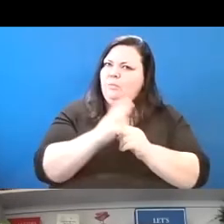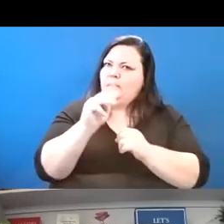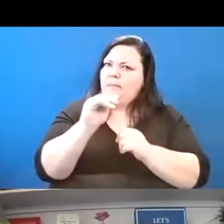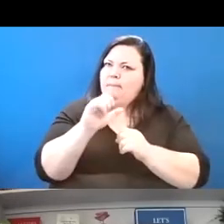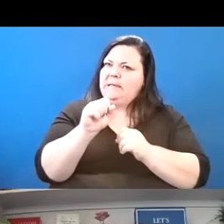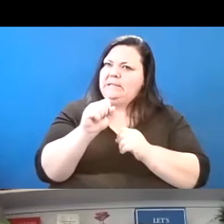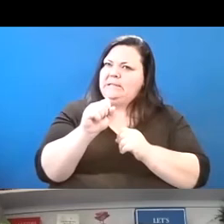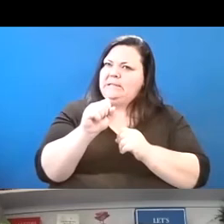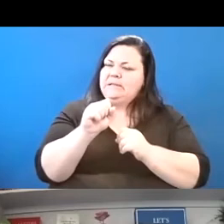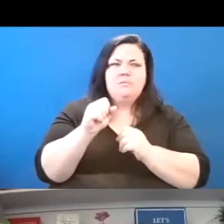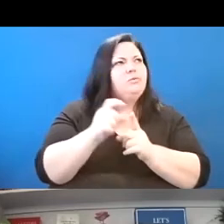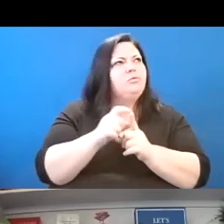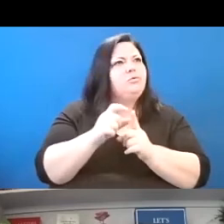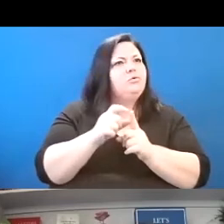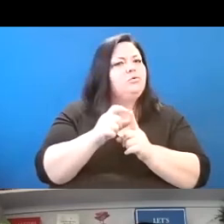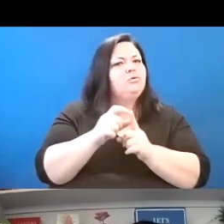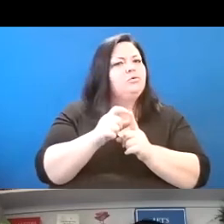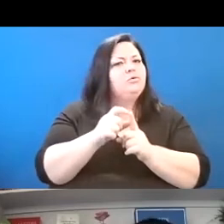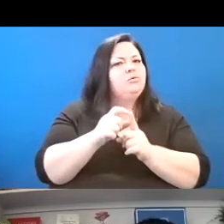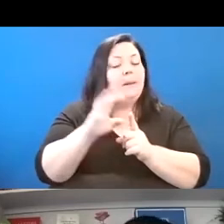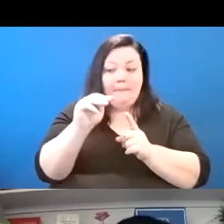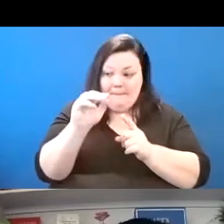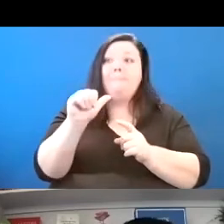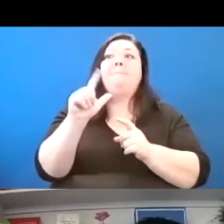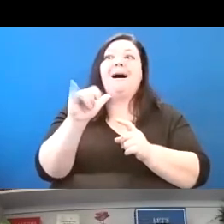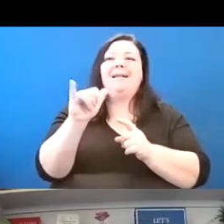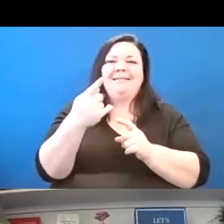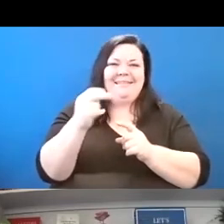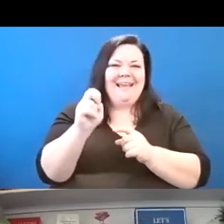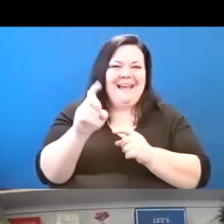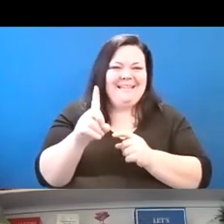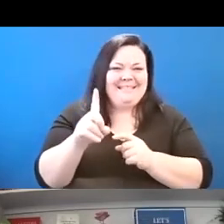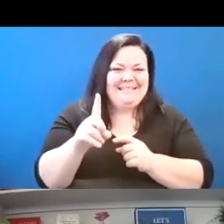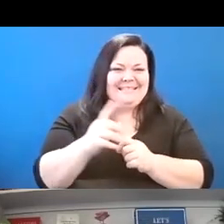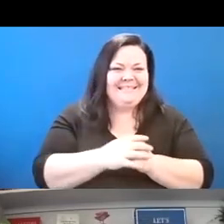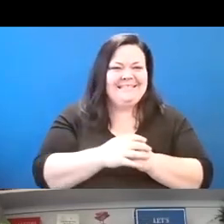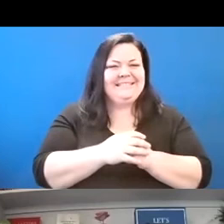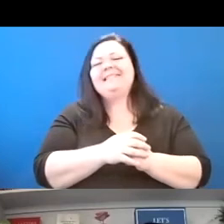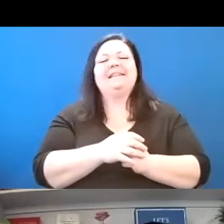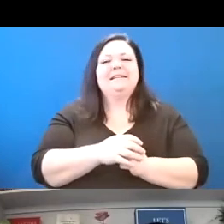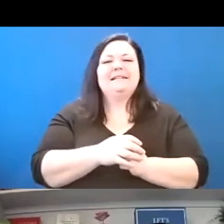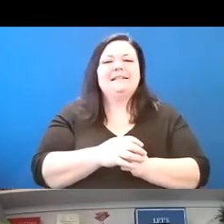let's learn maligned maligned thank you maligned this is why i write and don't talk